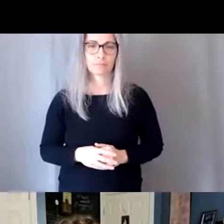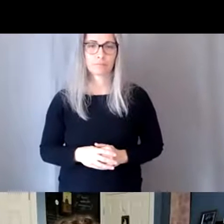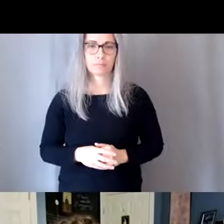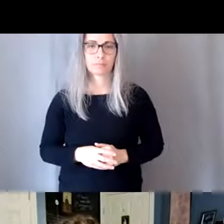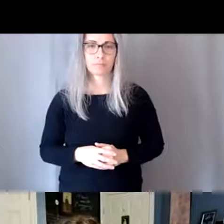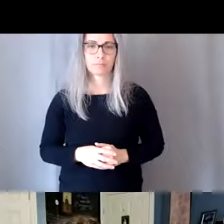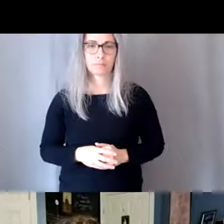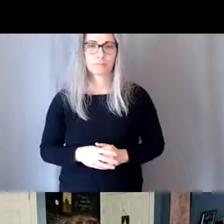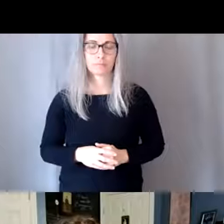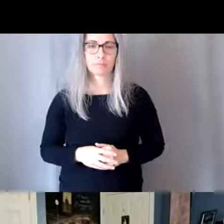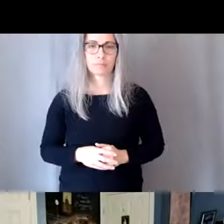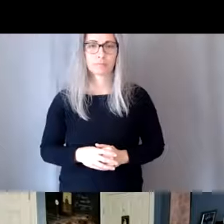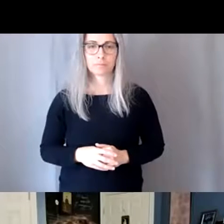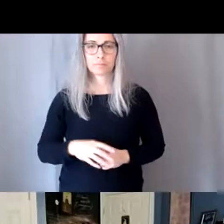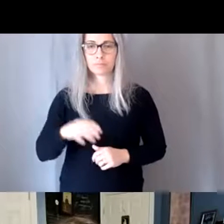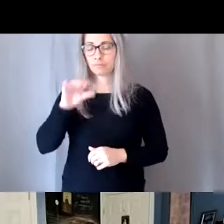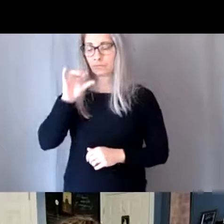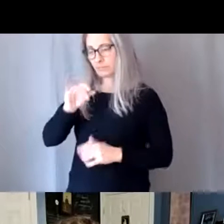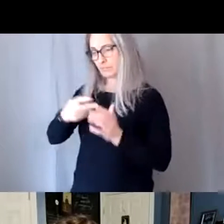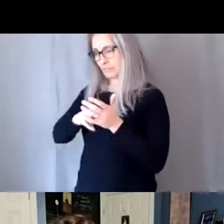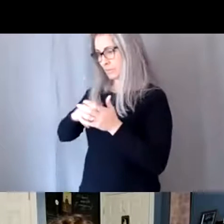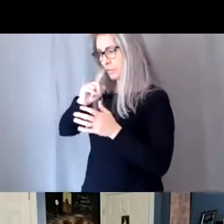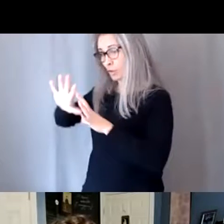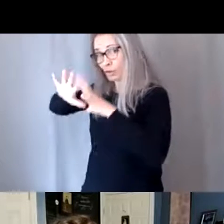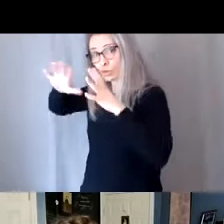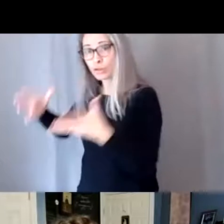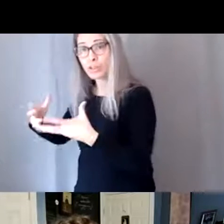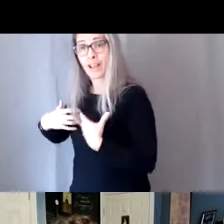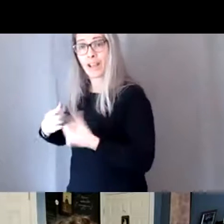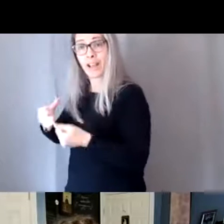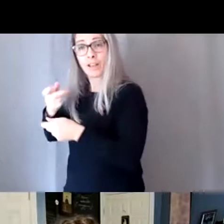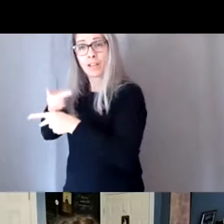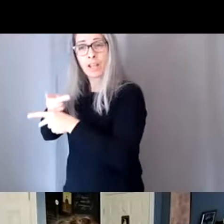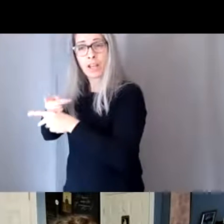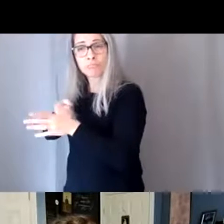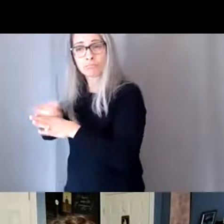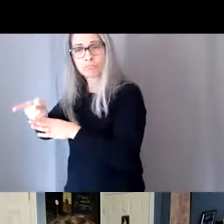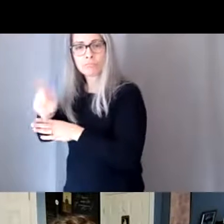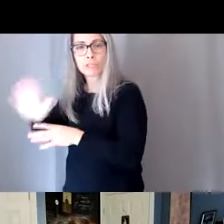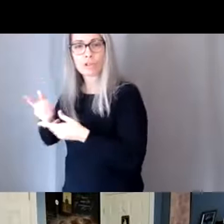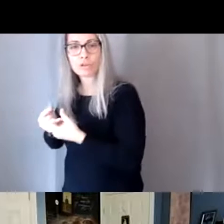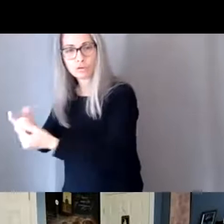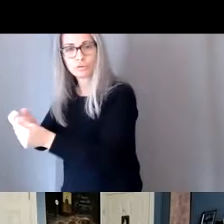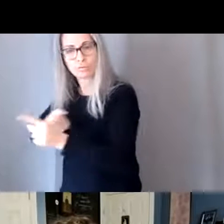this discussion for health professional practice and always the hopeful question of what can we do